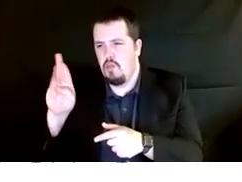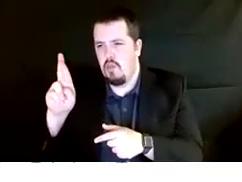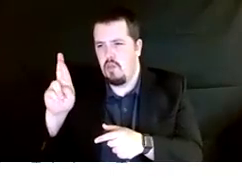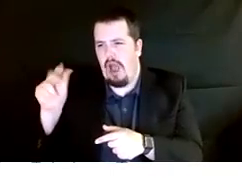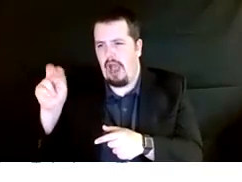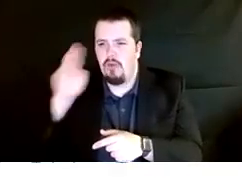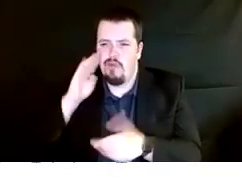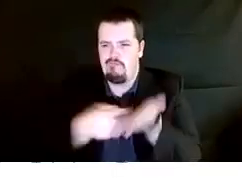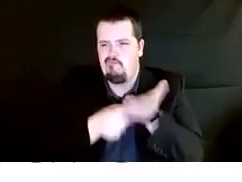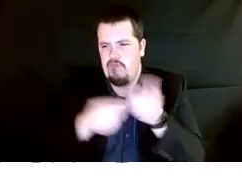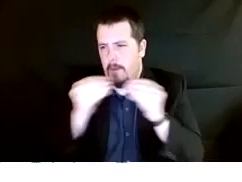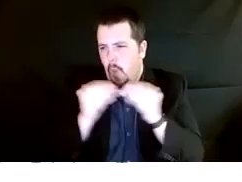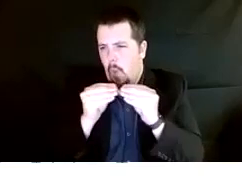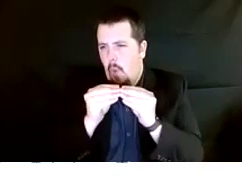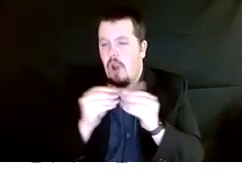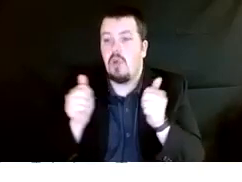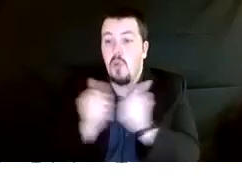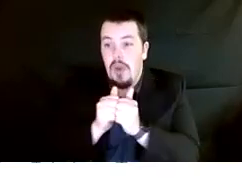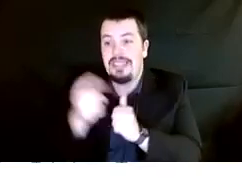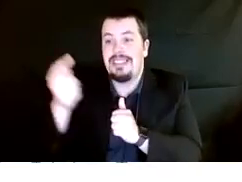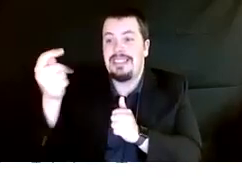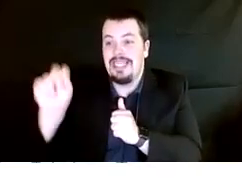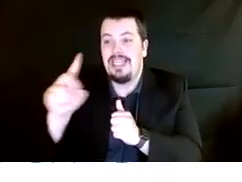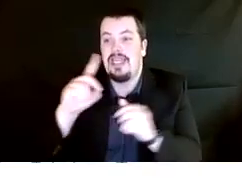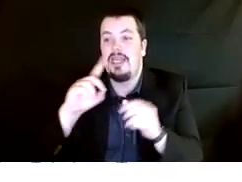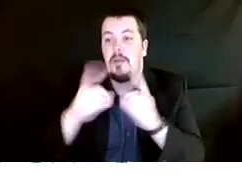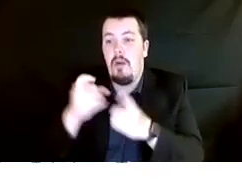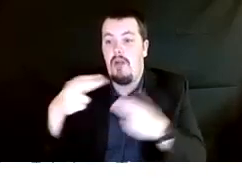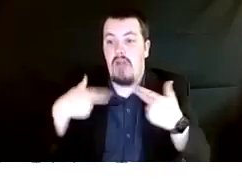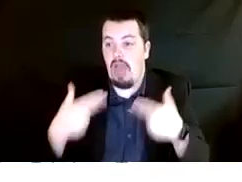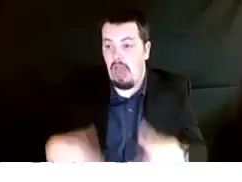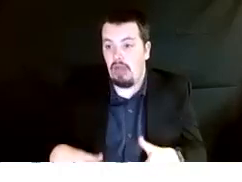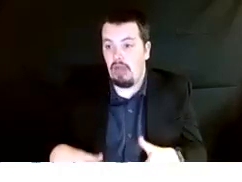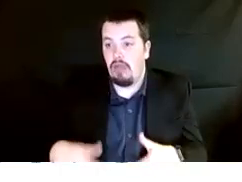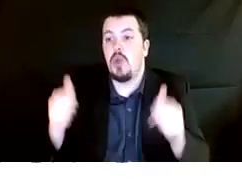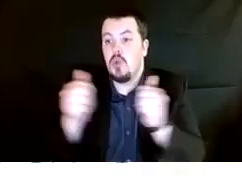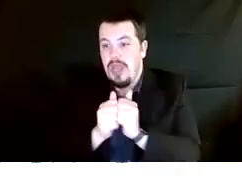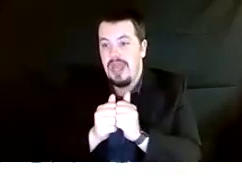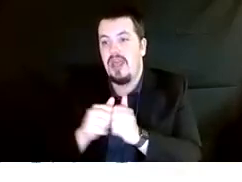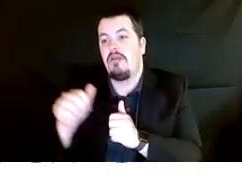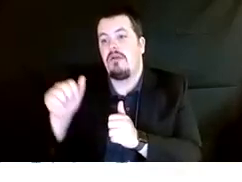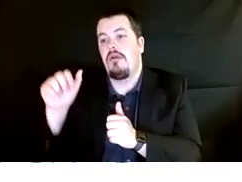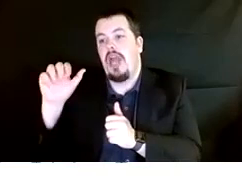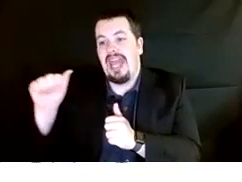more about ..with the Tennessee Department of Health with the attorney general's office and um